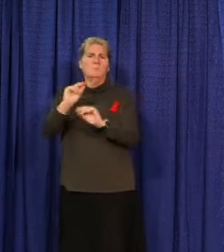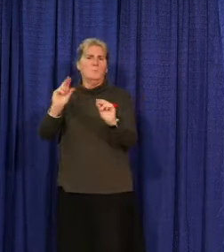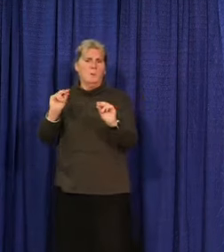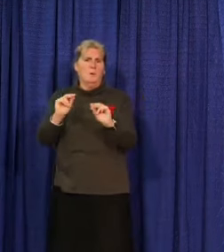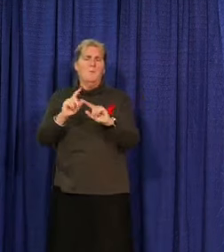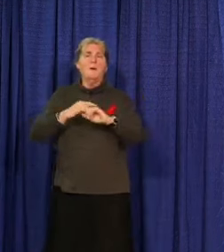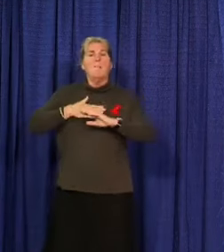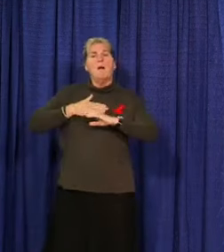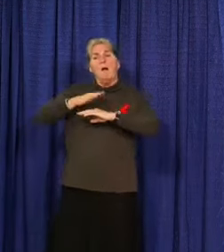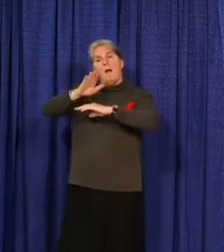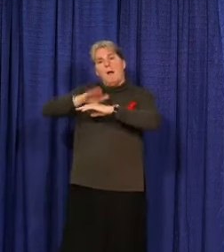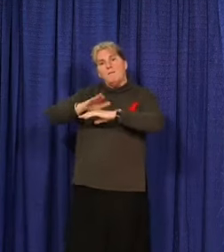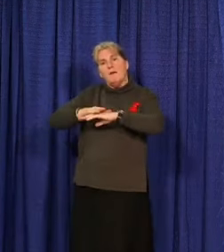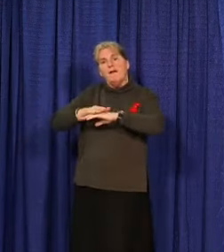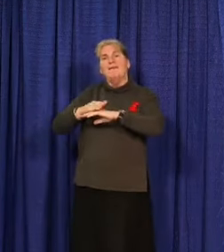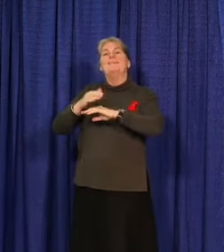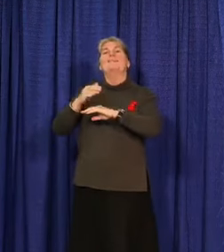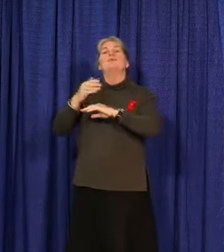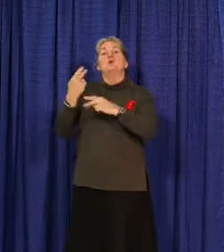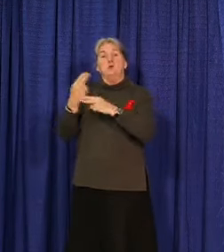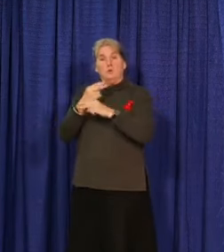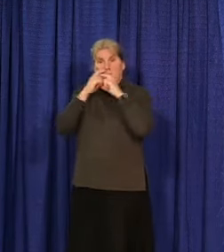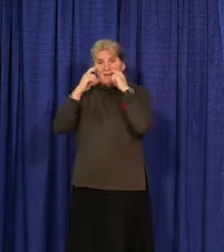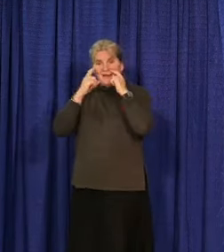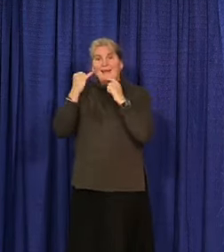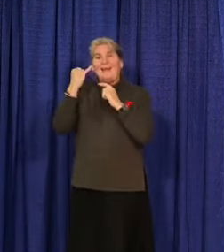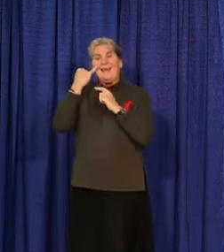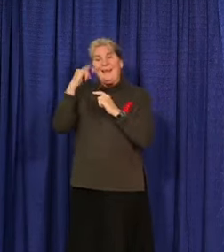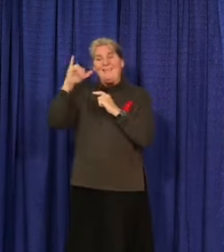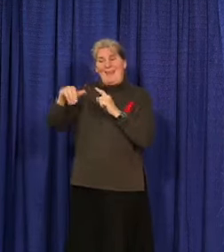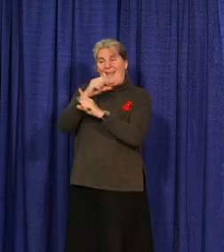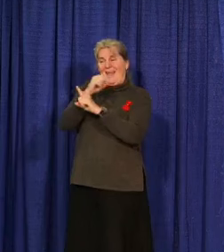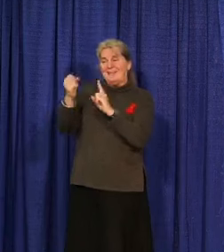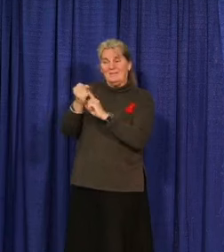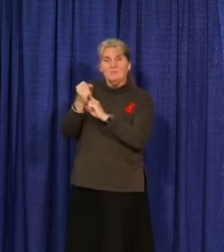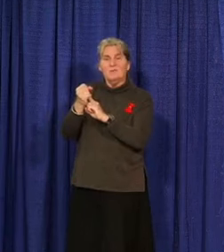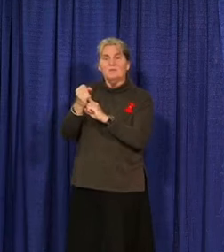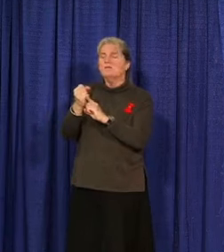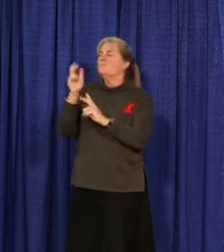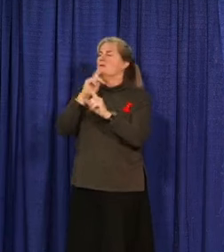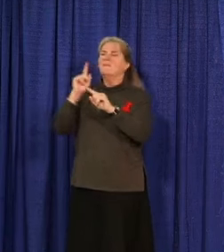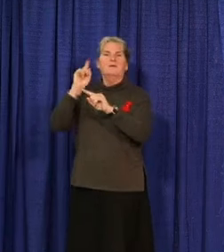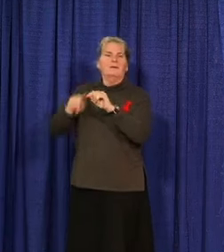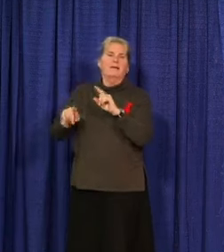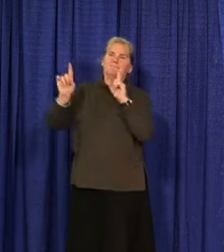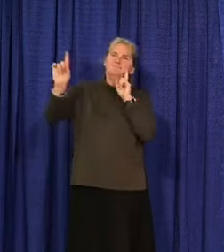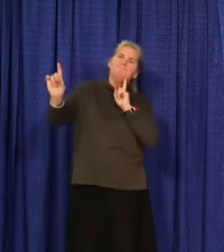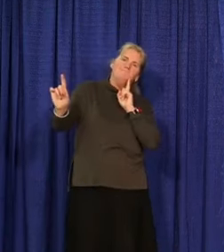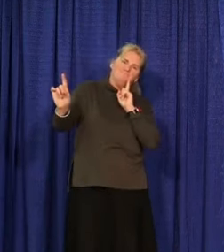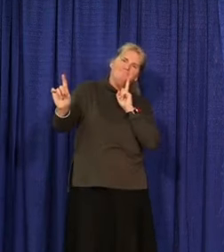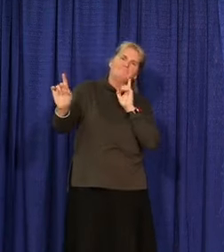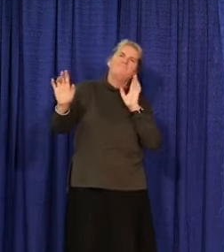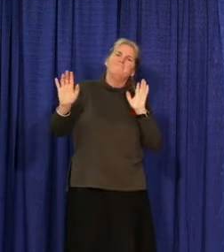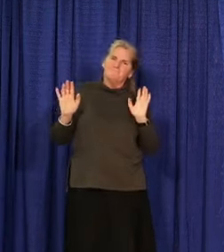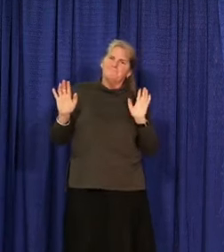citizens, but I do advise their use in locations and situations where people cannot stay well